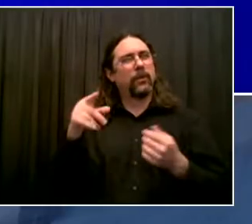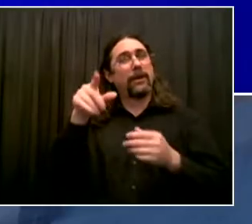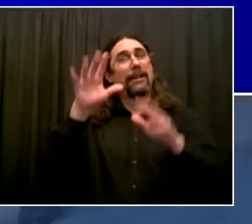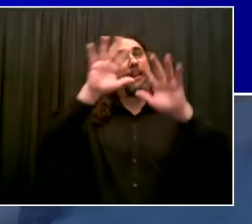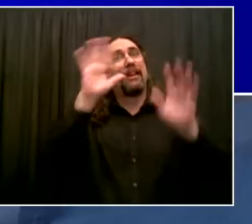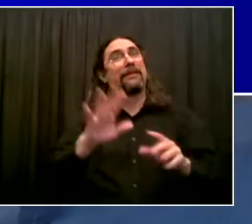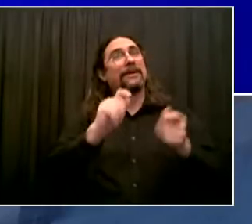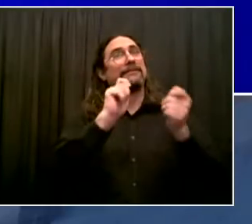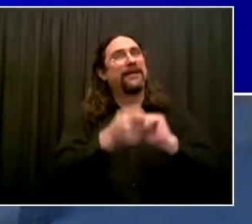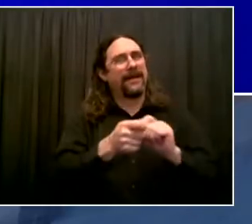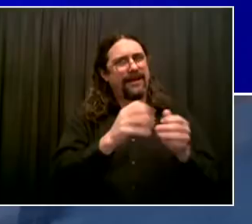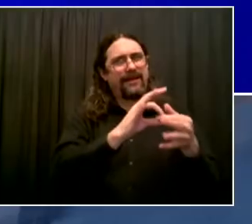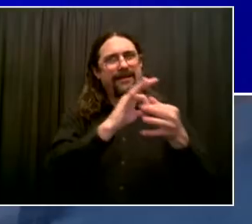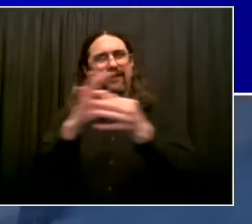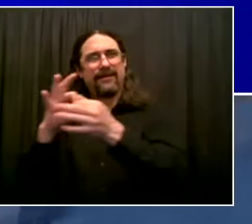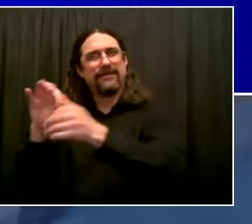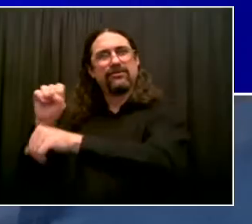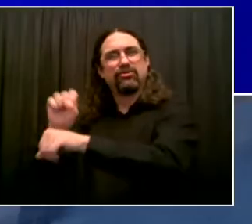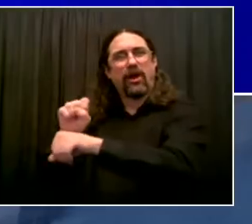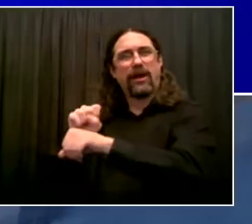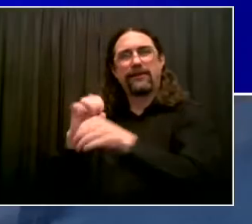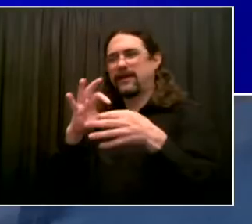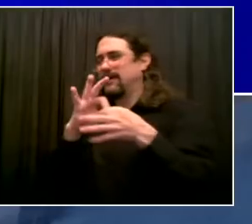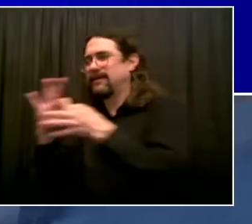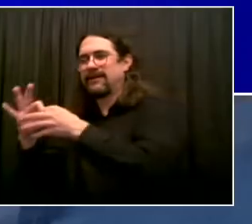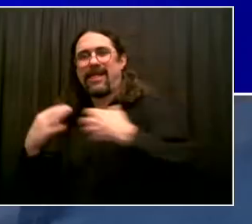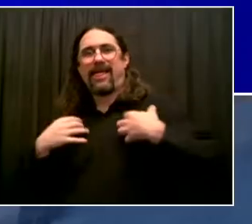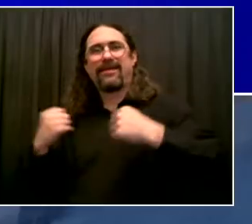DRAMATIC STEP, 100% OF THE